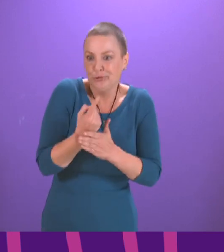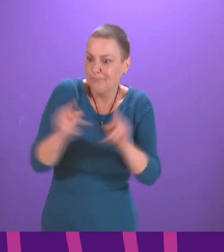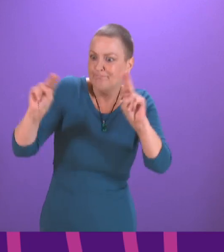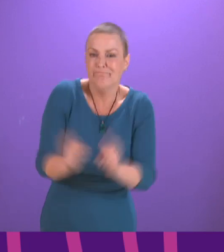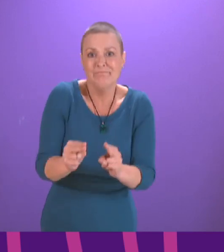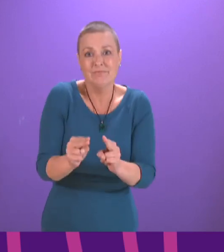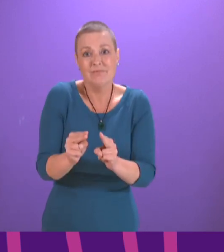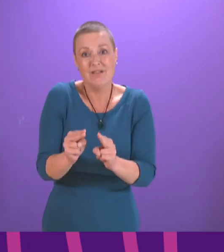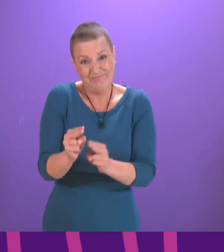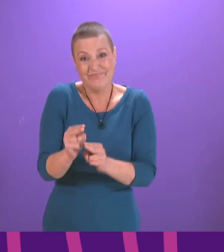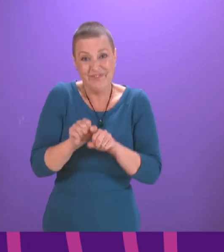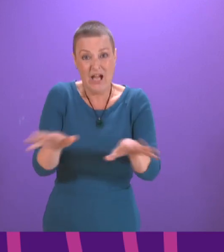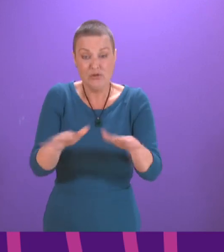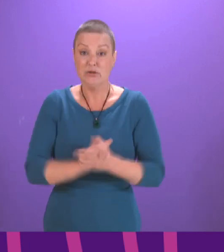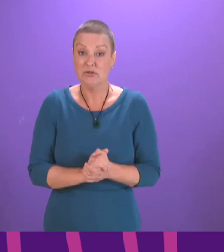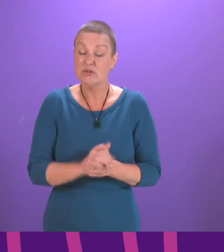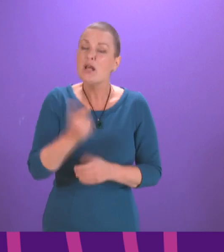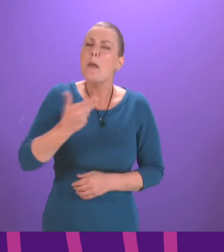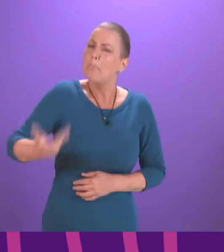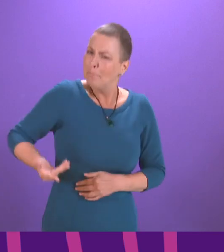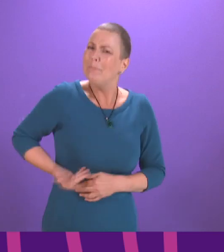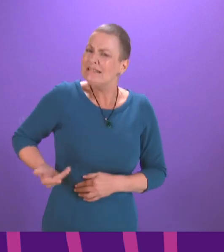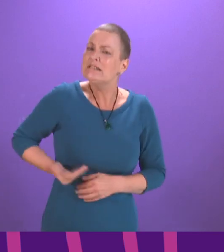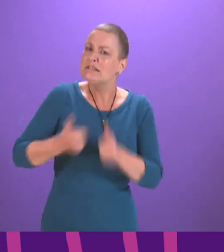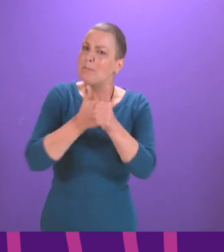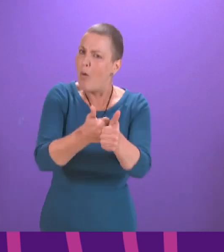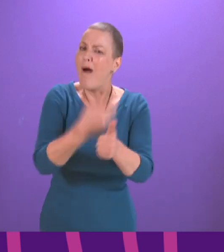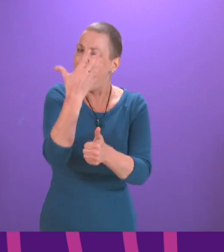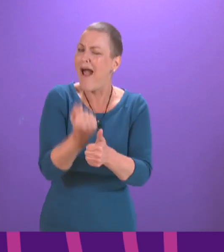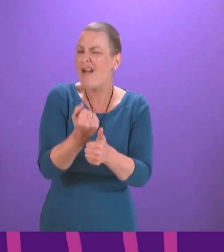The support for businesses is set out in general terms in the strategic framework. Businesses